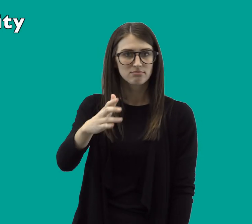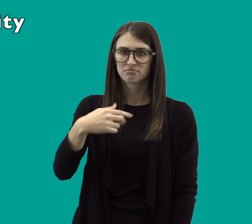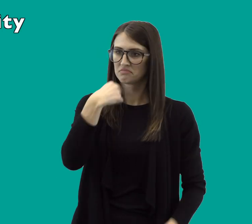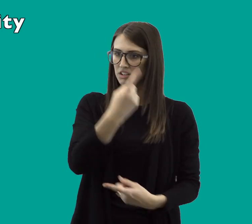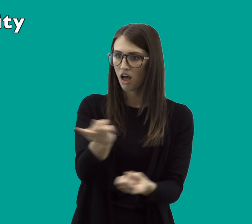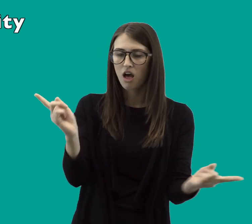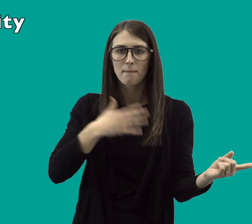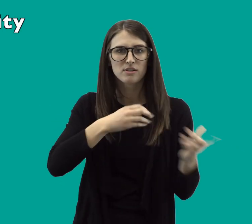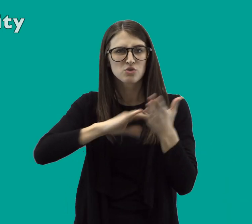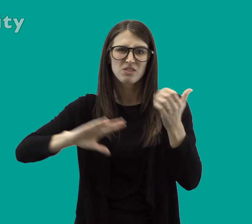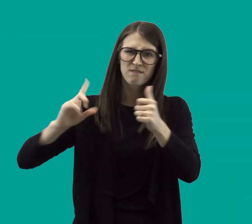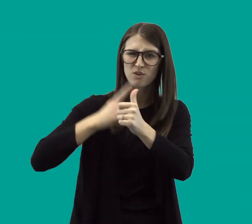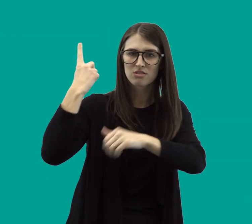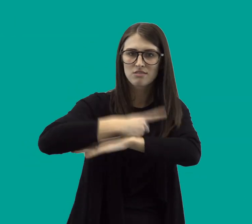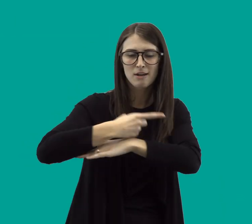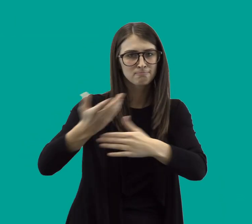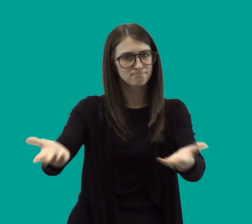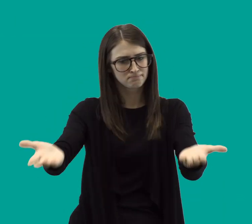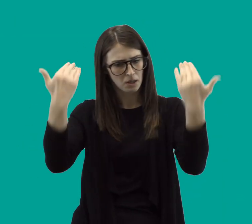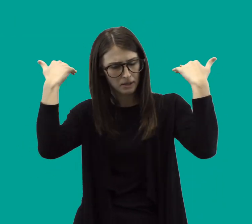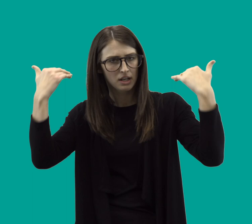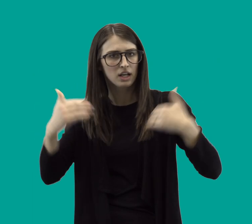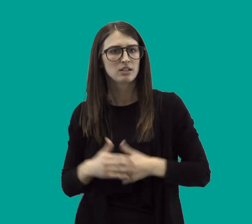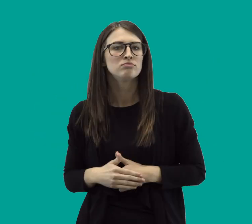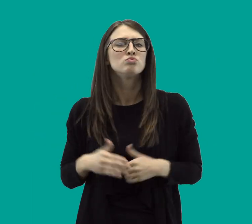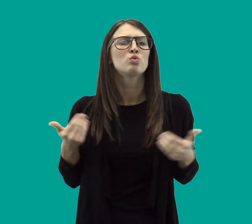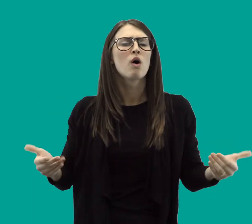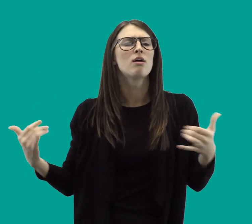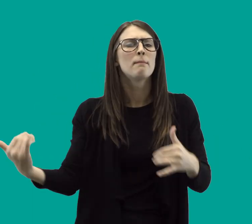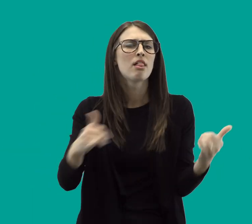I tell my students the first day to go ahead and play rock-paper-scissors